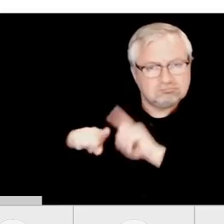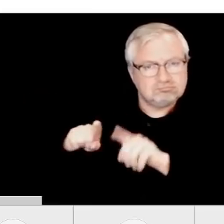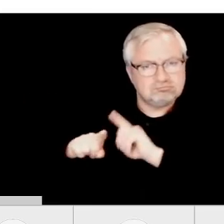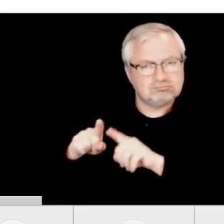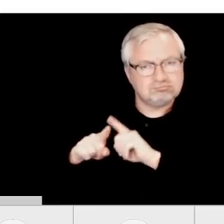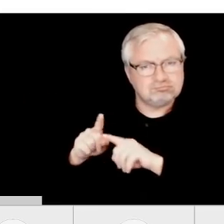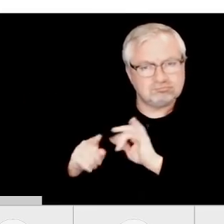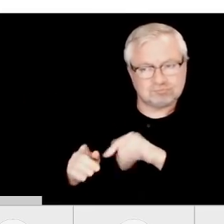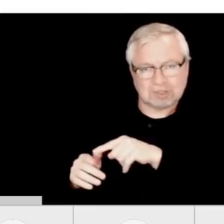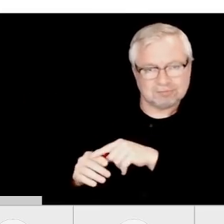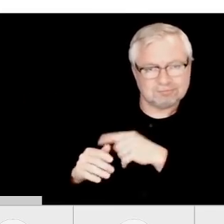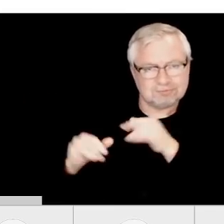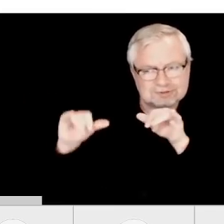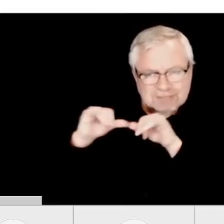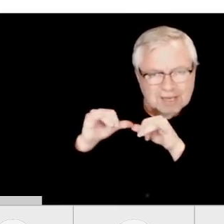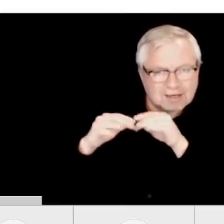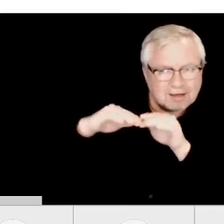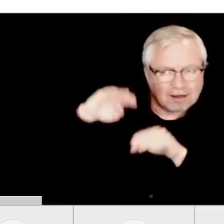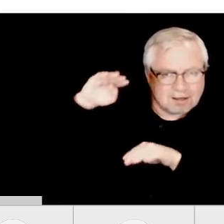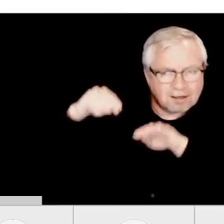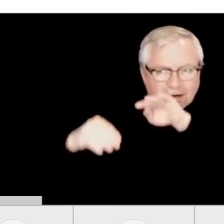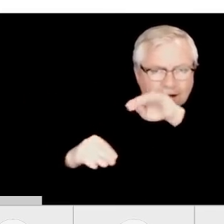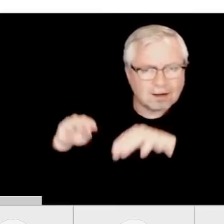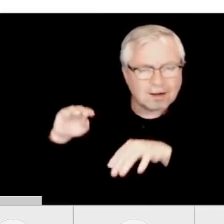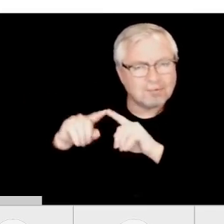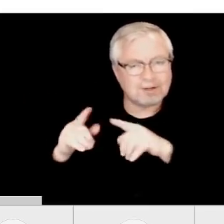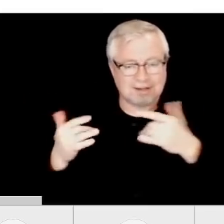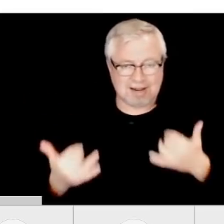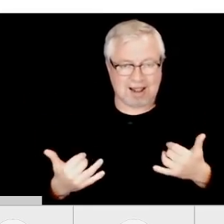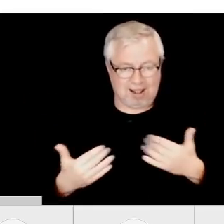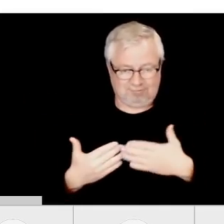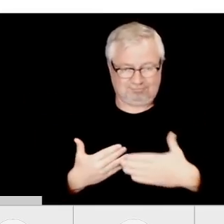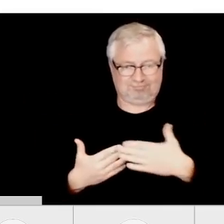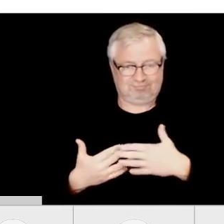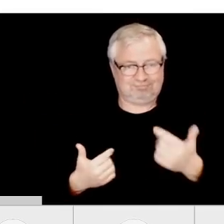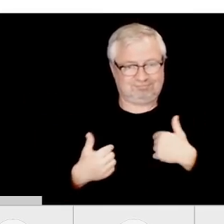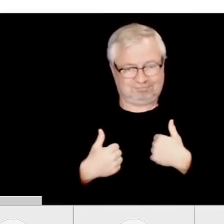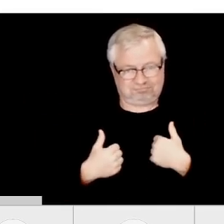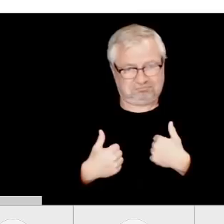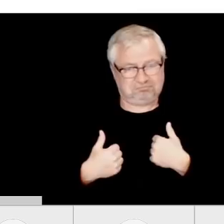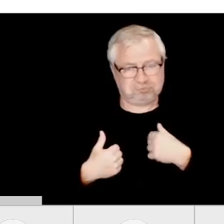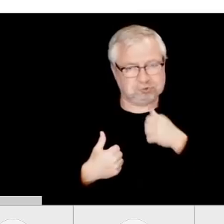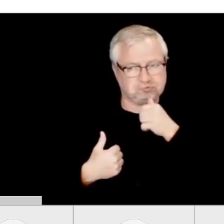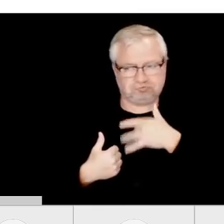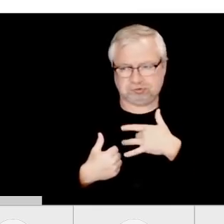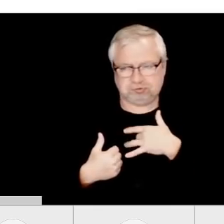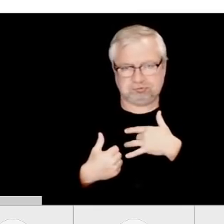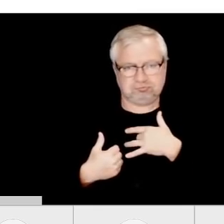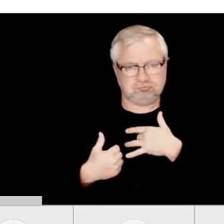as others have done. But for the moment, we don't think that's a good use of time and your attention.